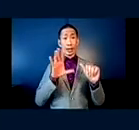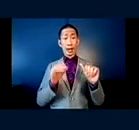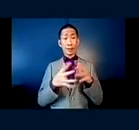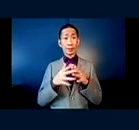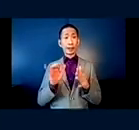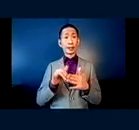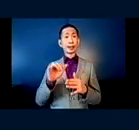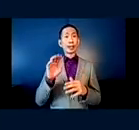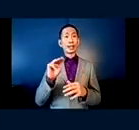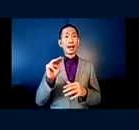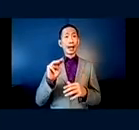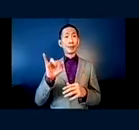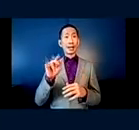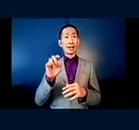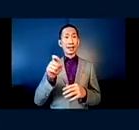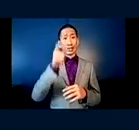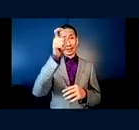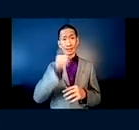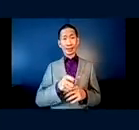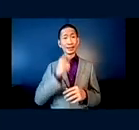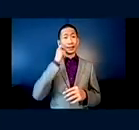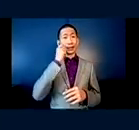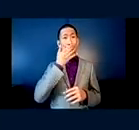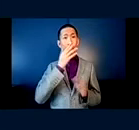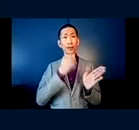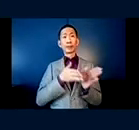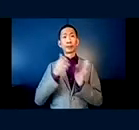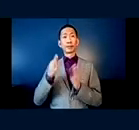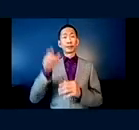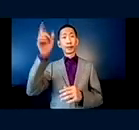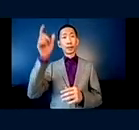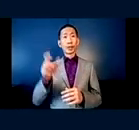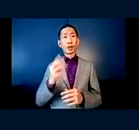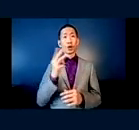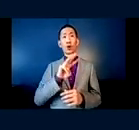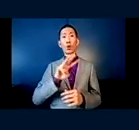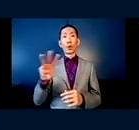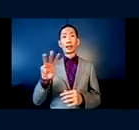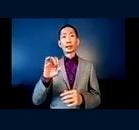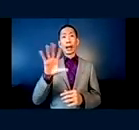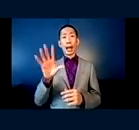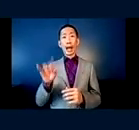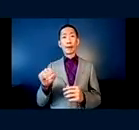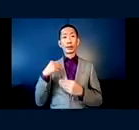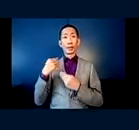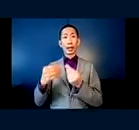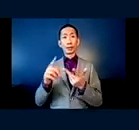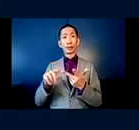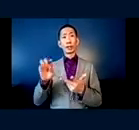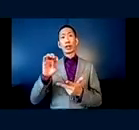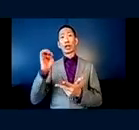IDENTIFIED RACE AND ETHNICITY, SIRE. THE FIRST COLUMN IS M INDEX,